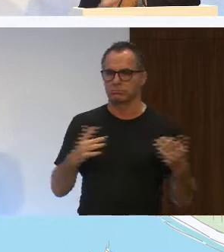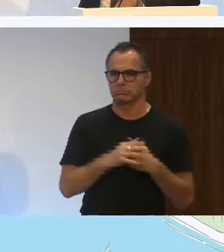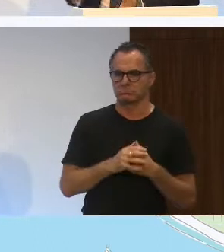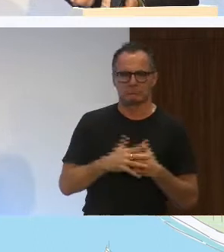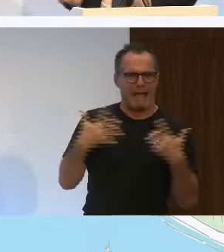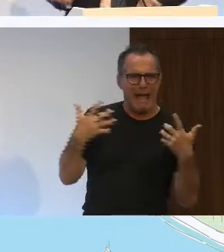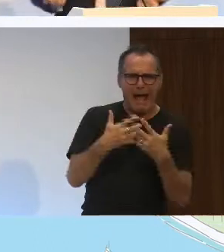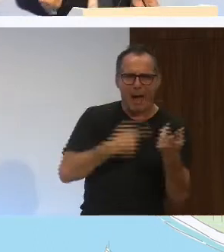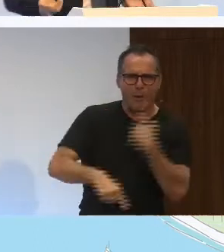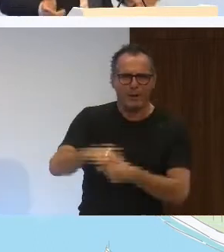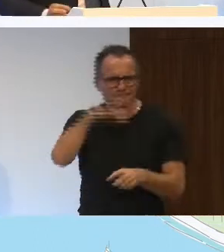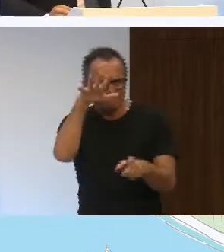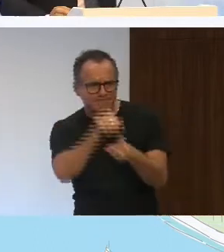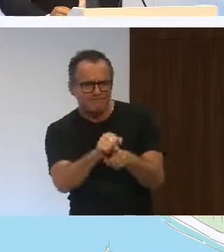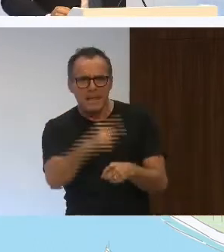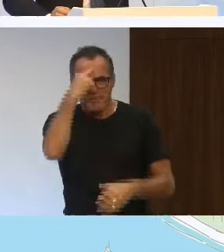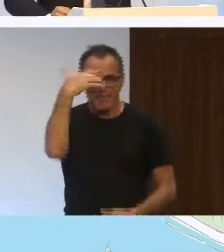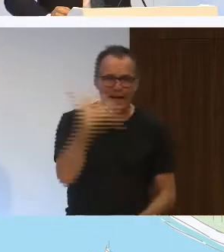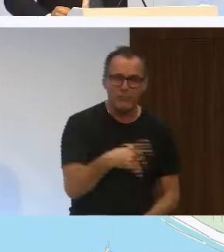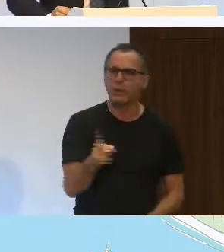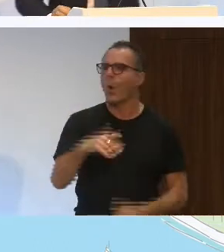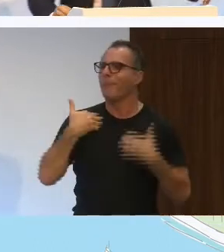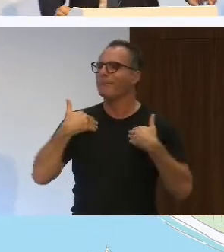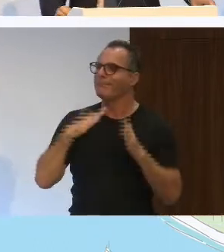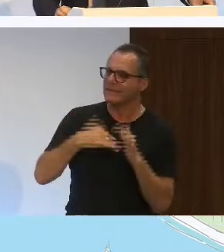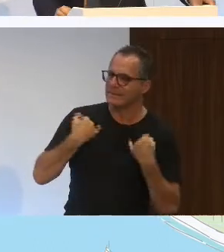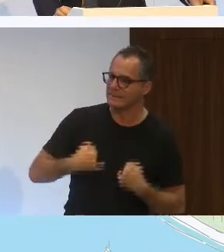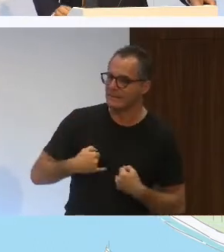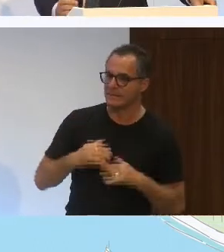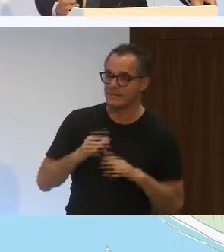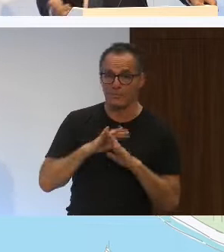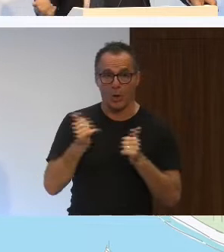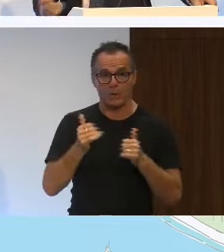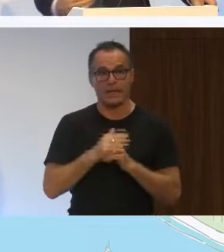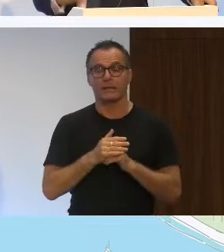How do we know if they have migraine or if they have Meniere’s disease? So we send the patients. I don't know if you have had you might have heard